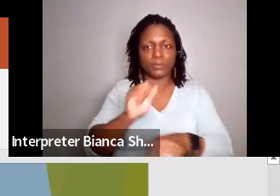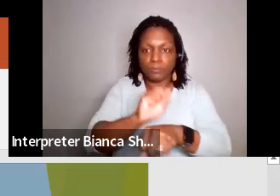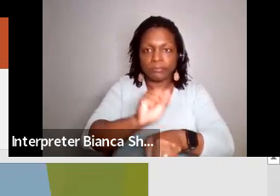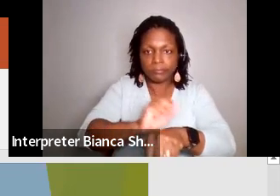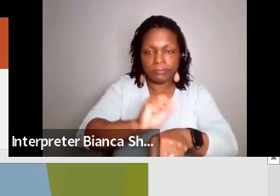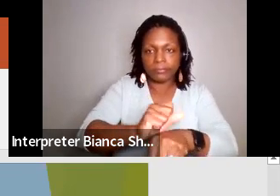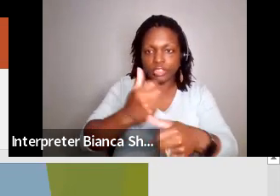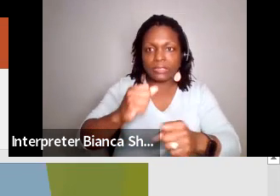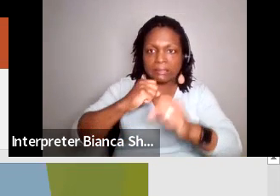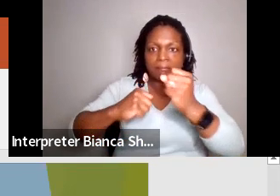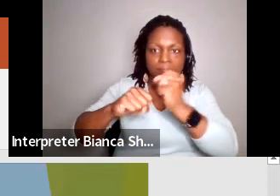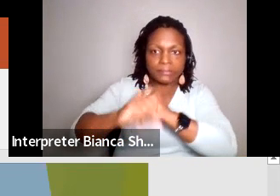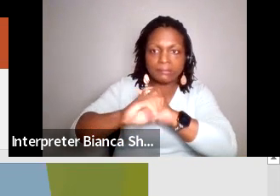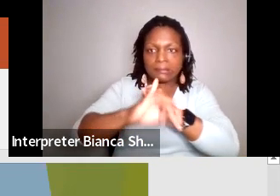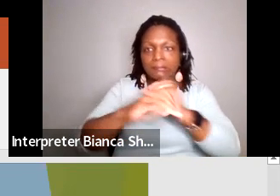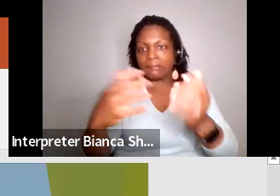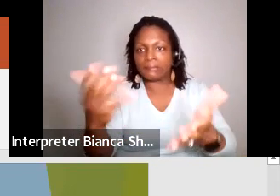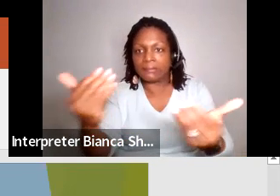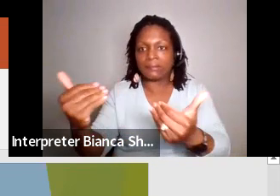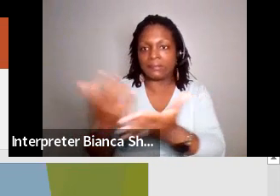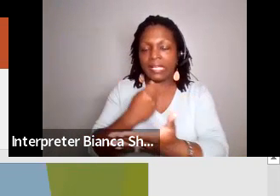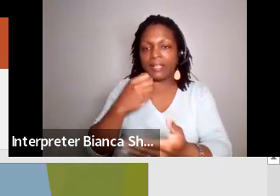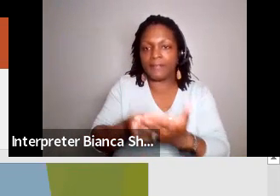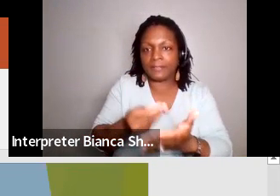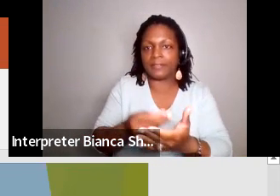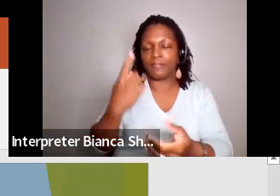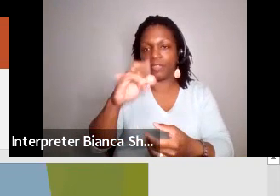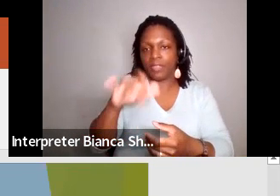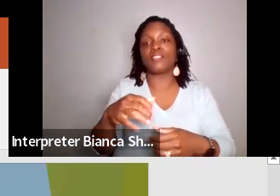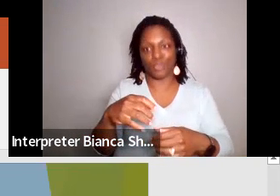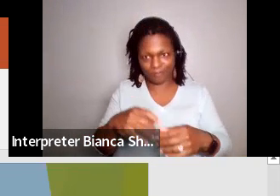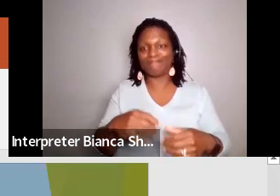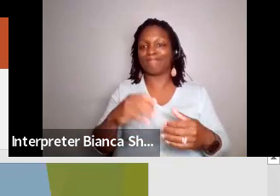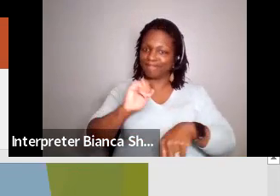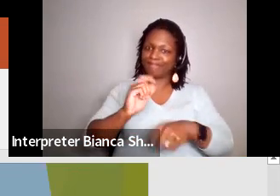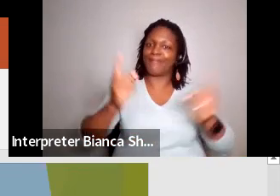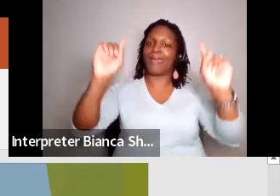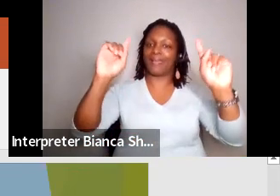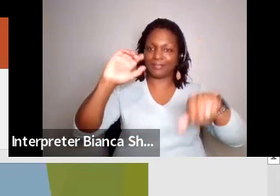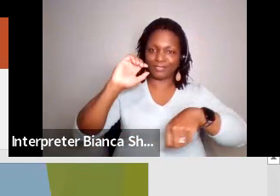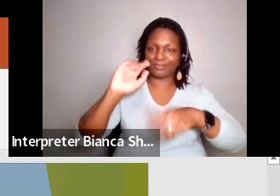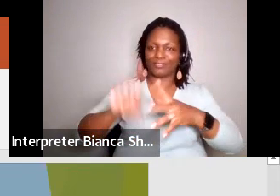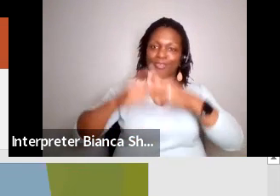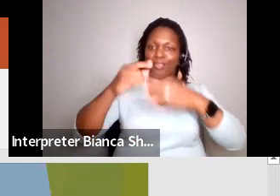advocate for funding. so we were excited to be able to start this program, or this service in July.